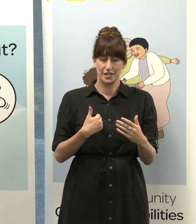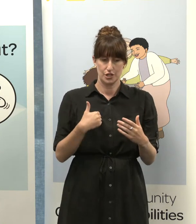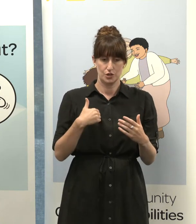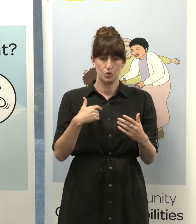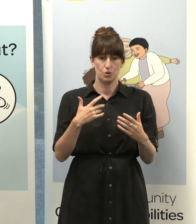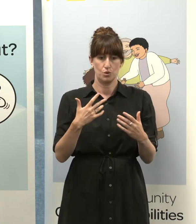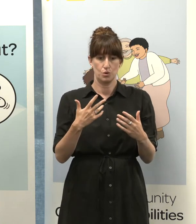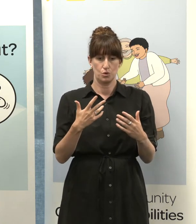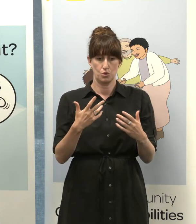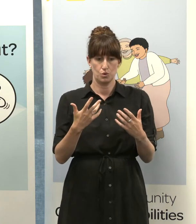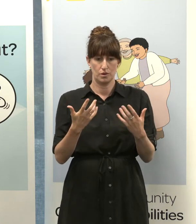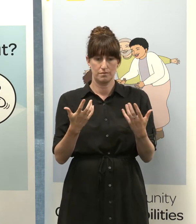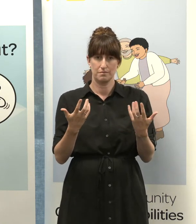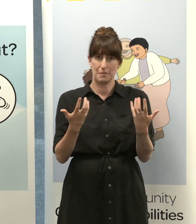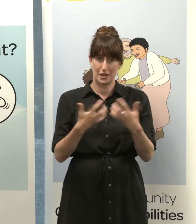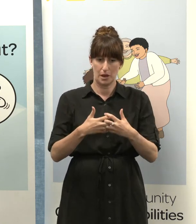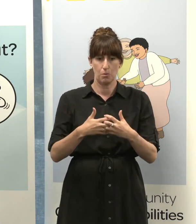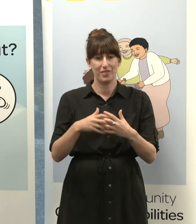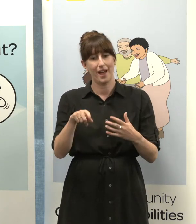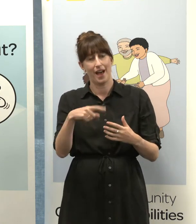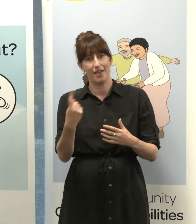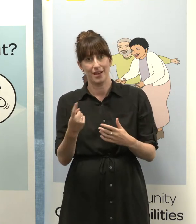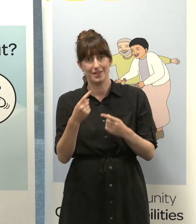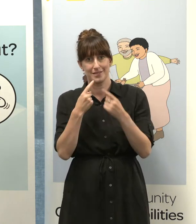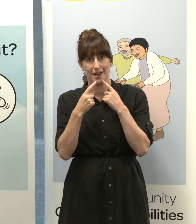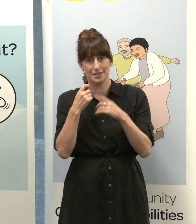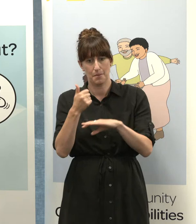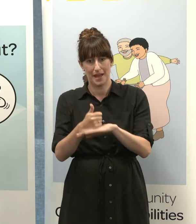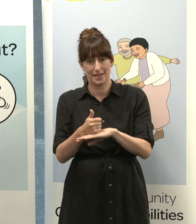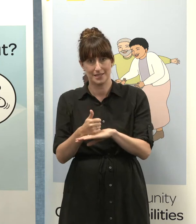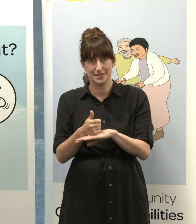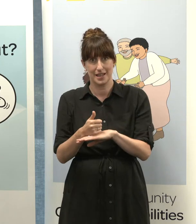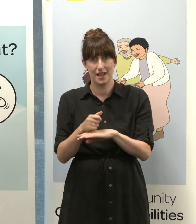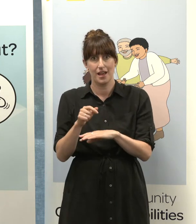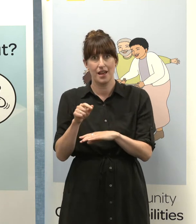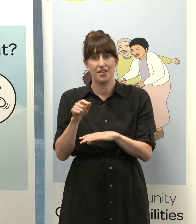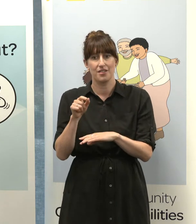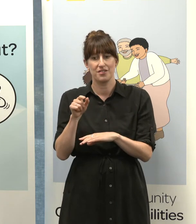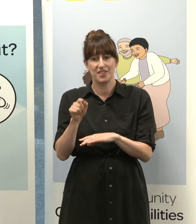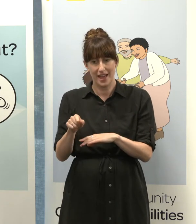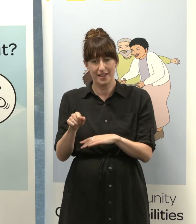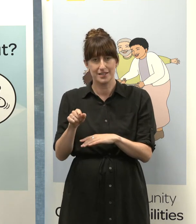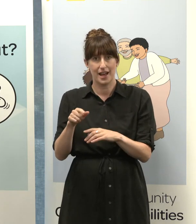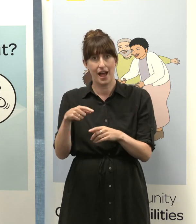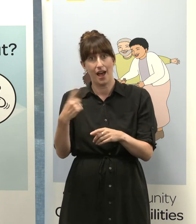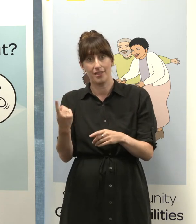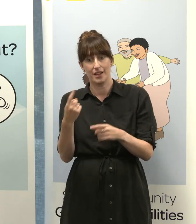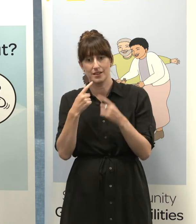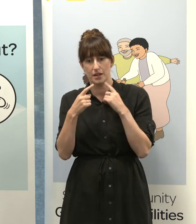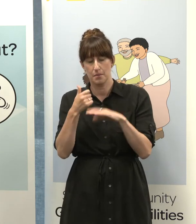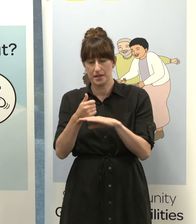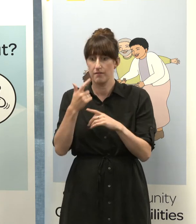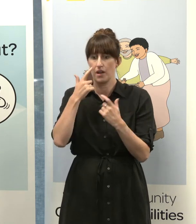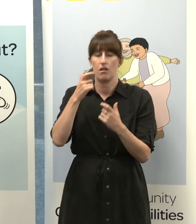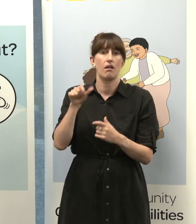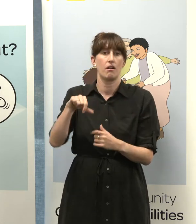including in primary care, aged